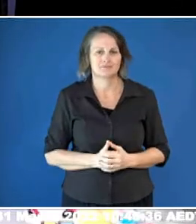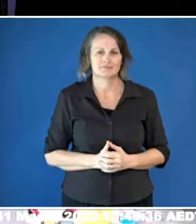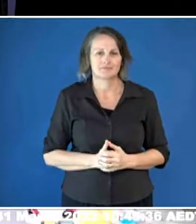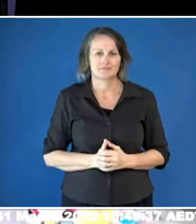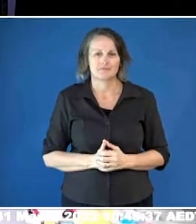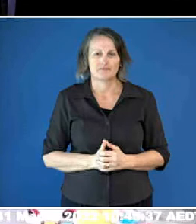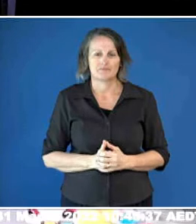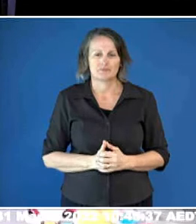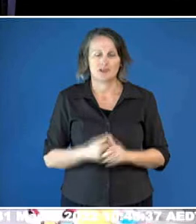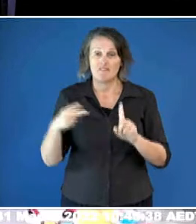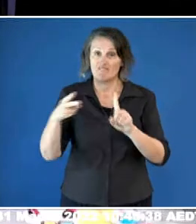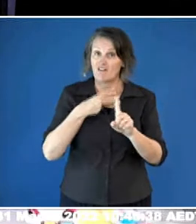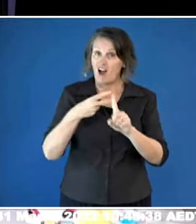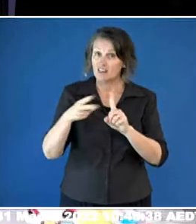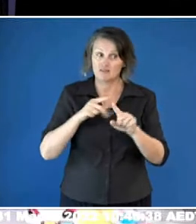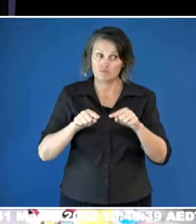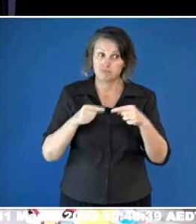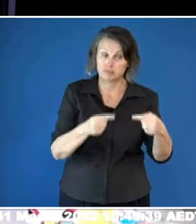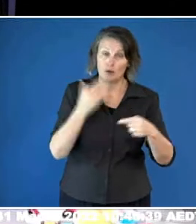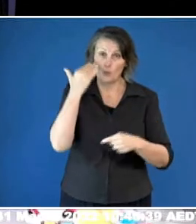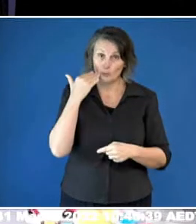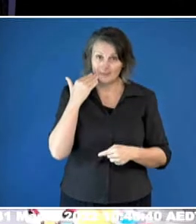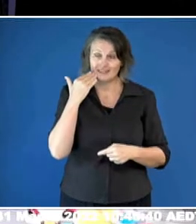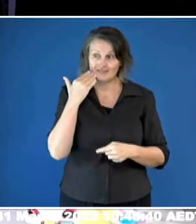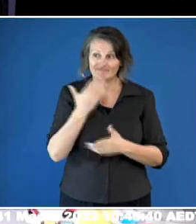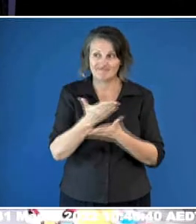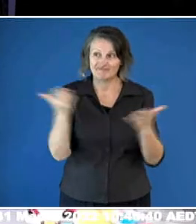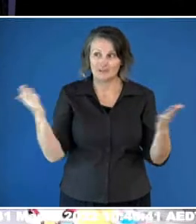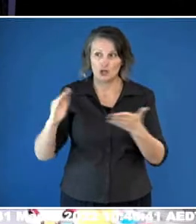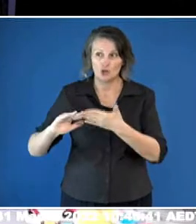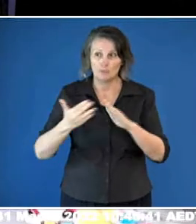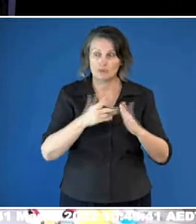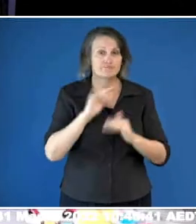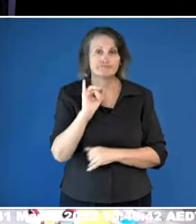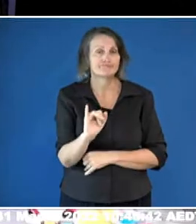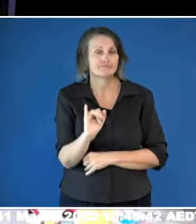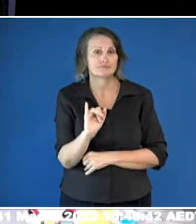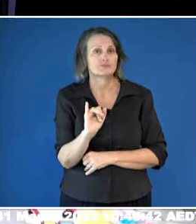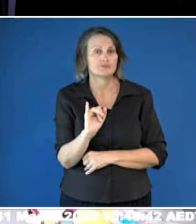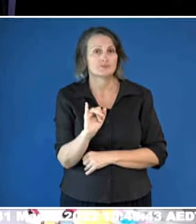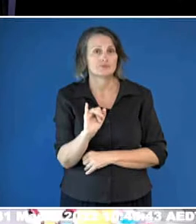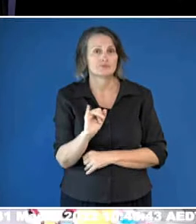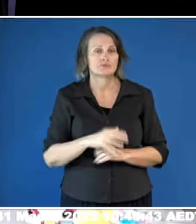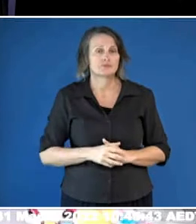Violence against women in our community is a terrible, terrible indictment on our